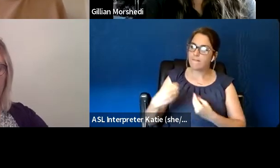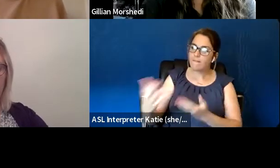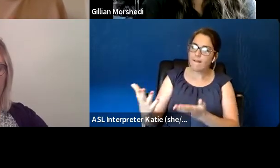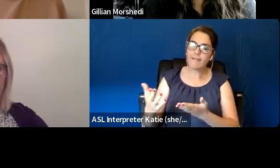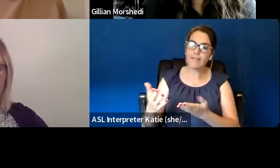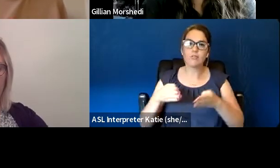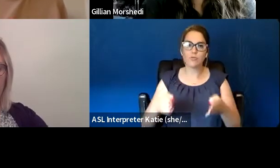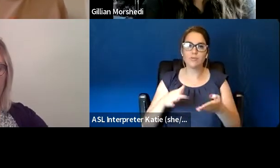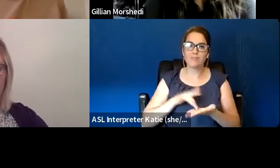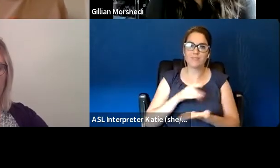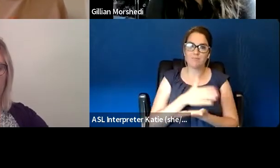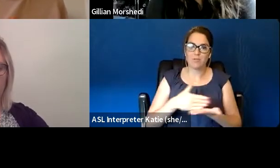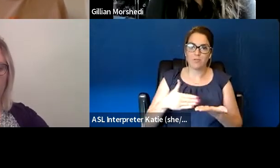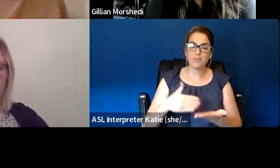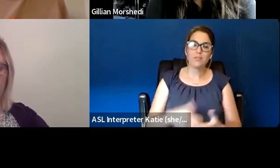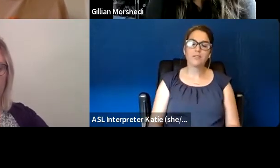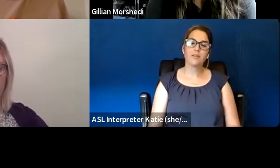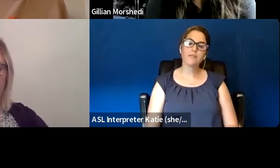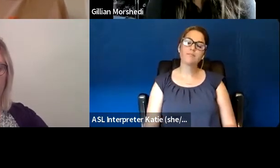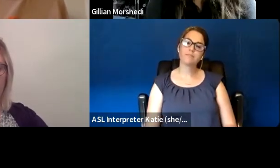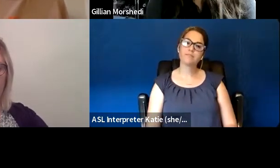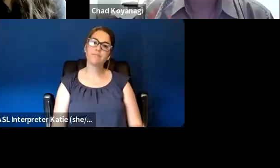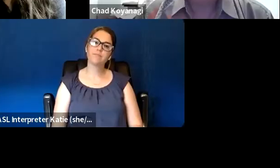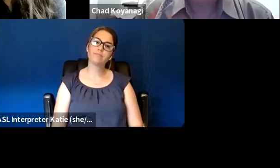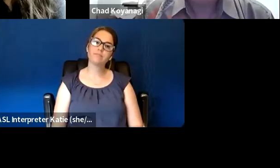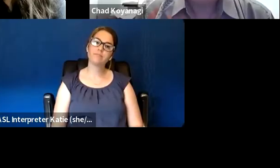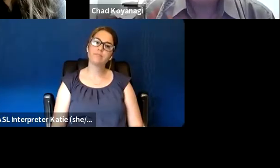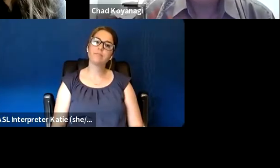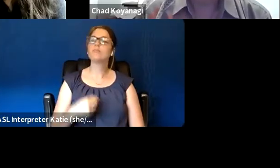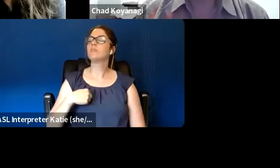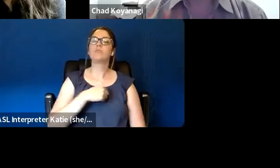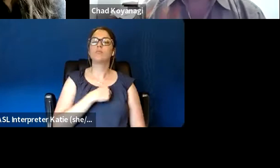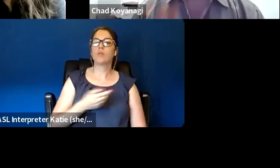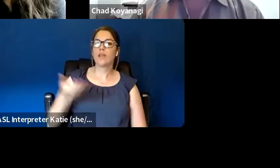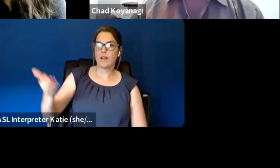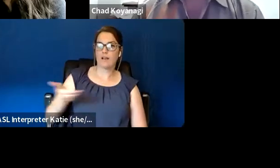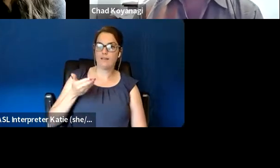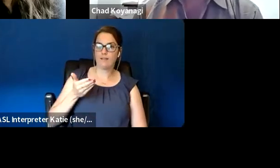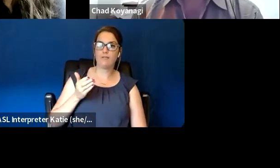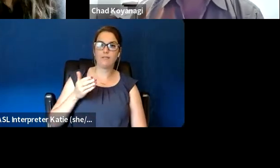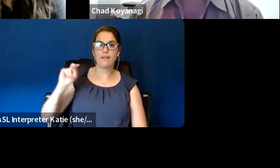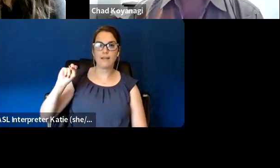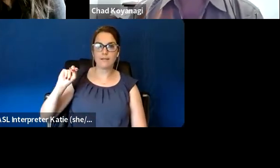We did actually hire our own nurse practitioner, our own psych nurse practitioner,